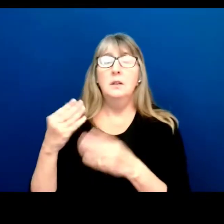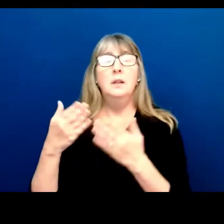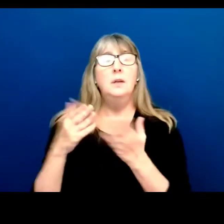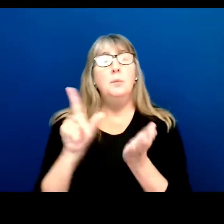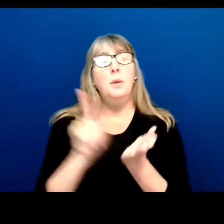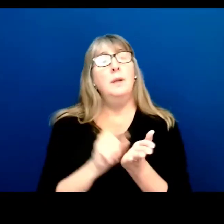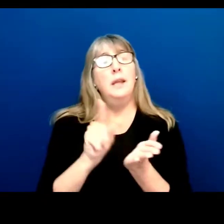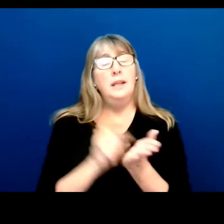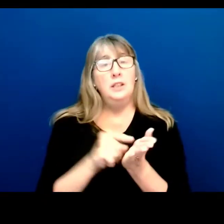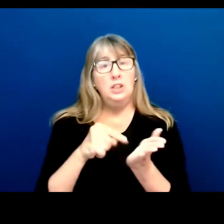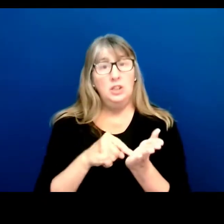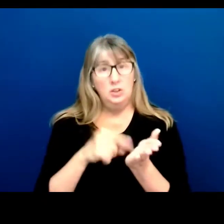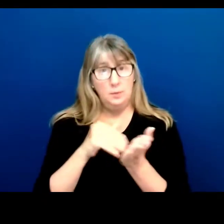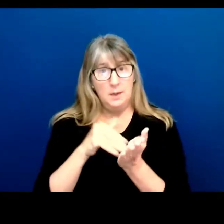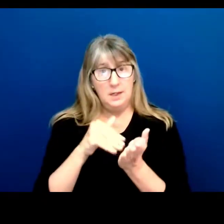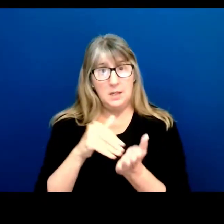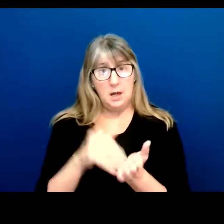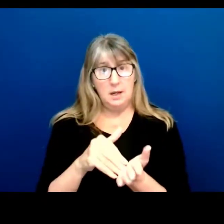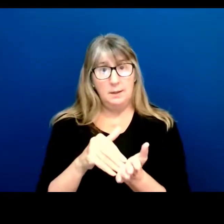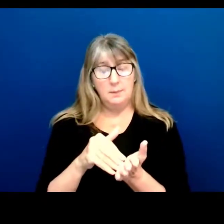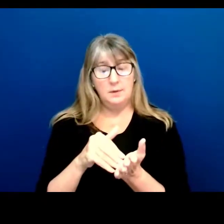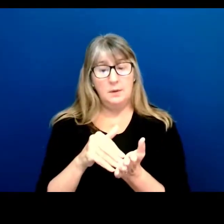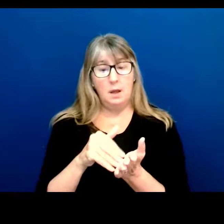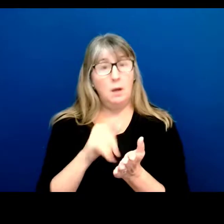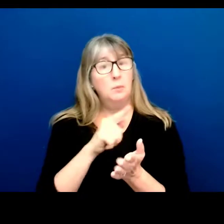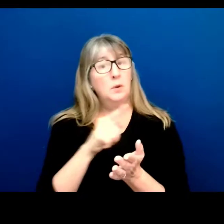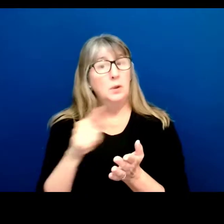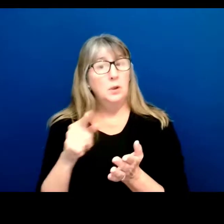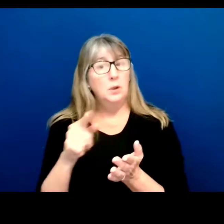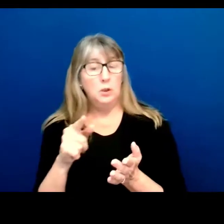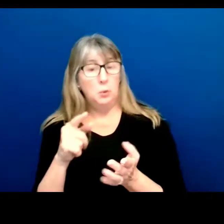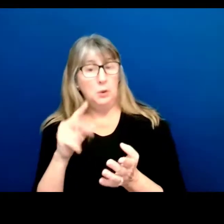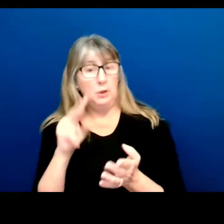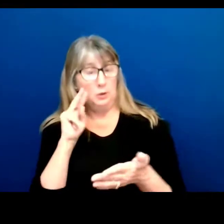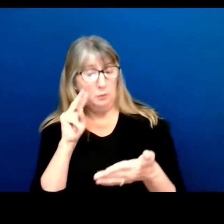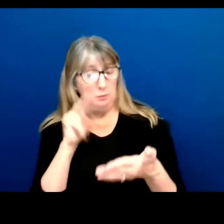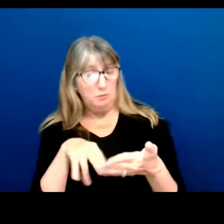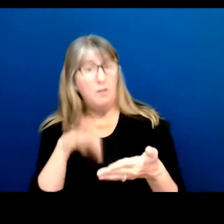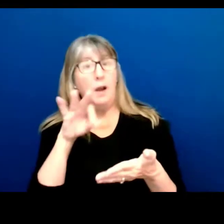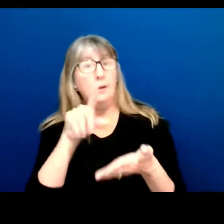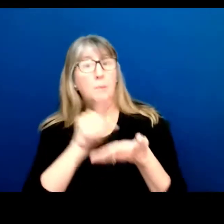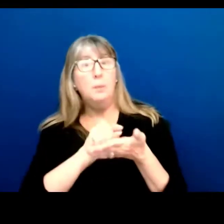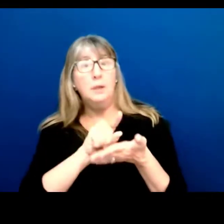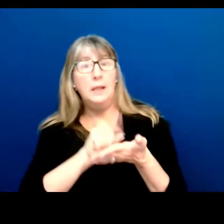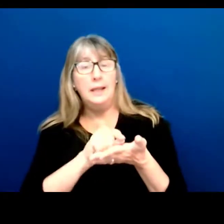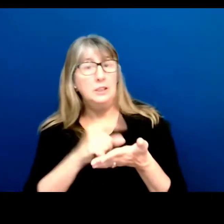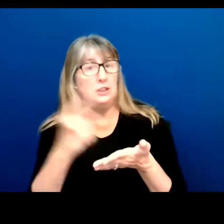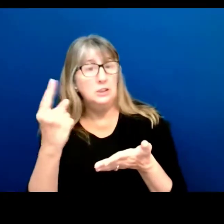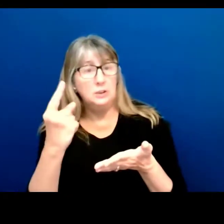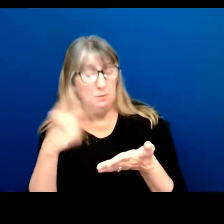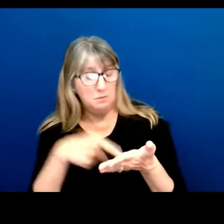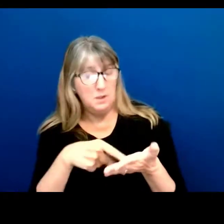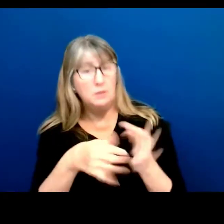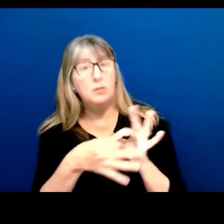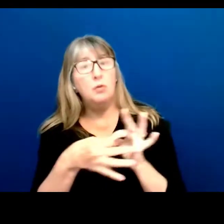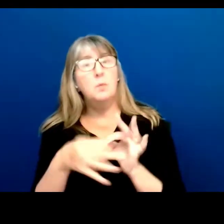Many times you may find a publication that's attributed to one of your faculty